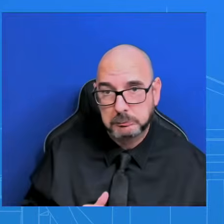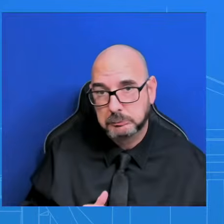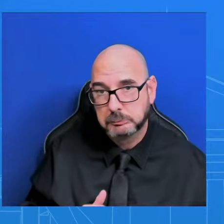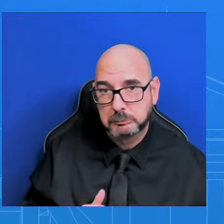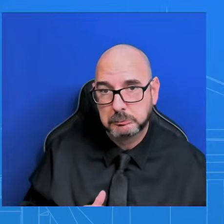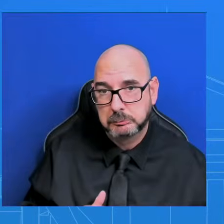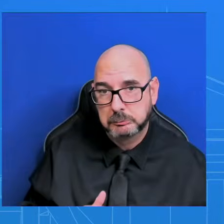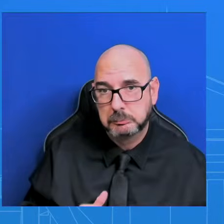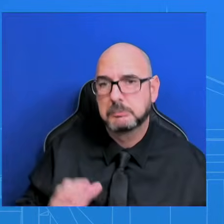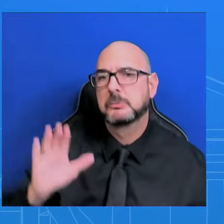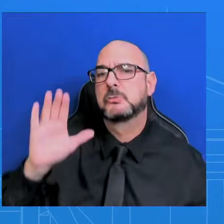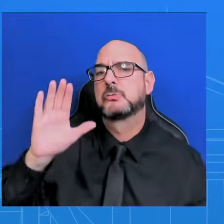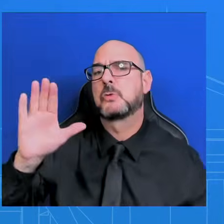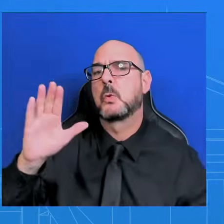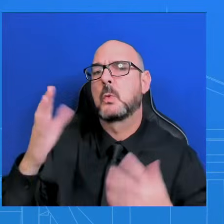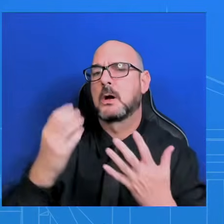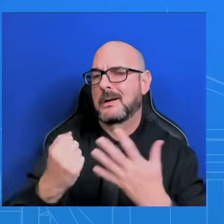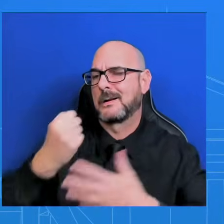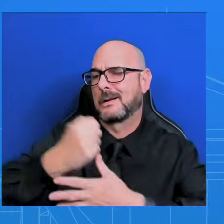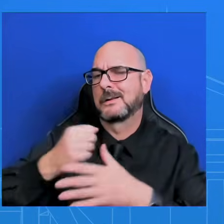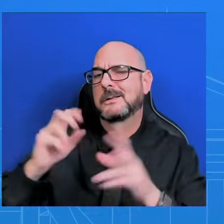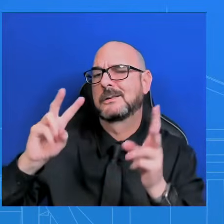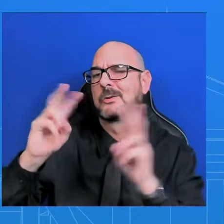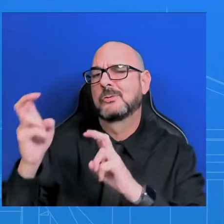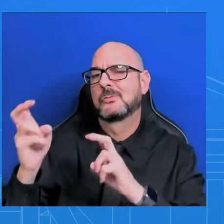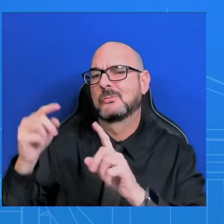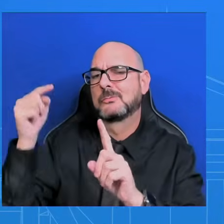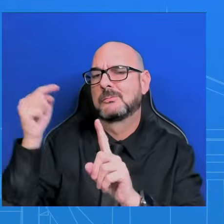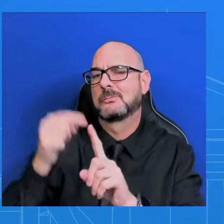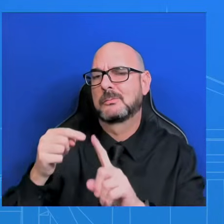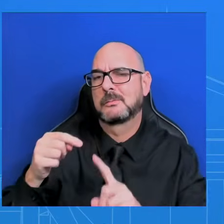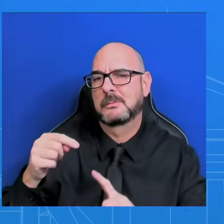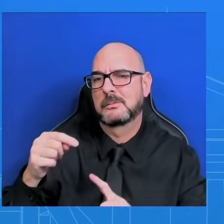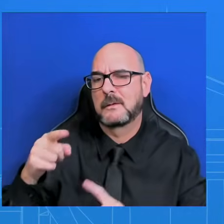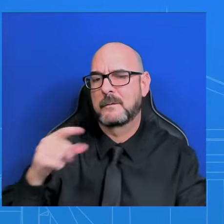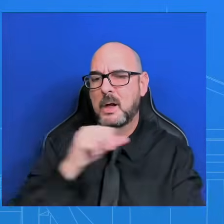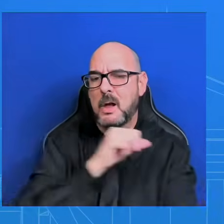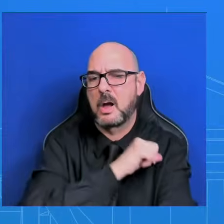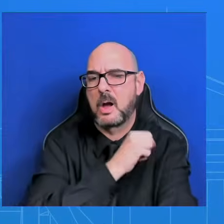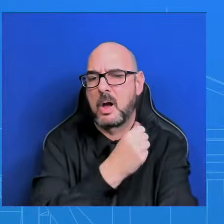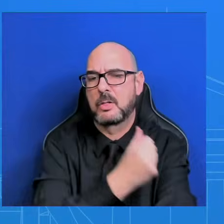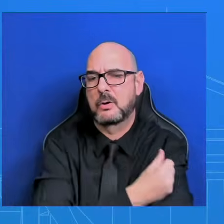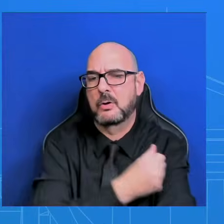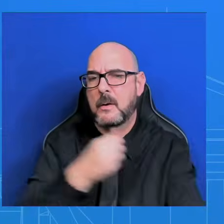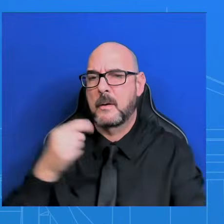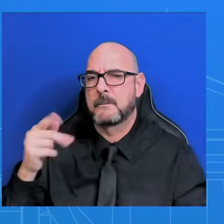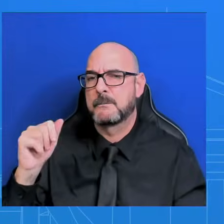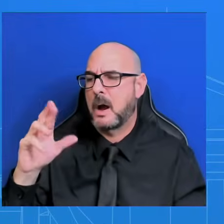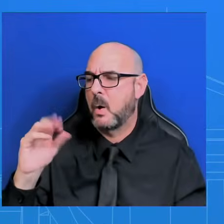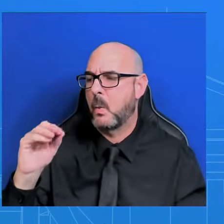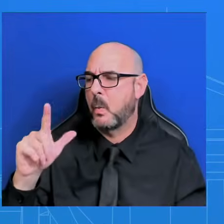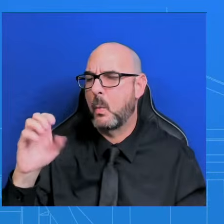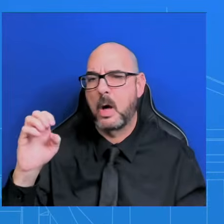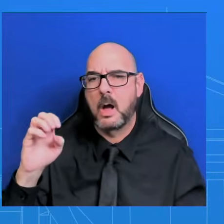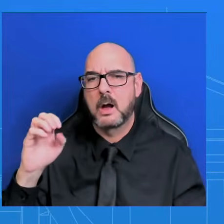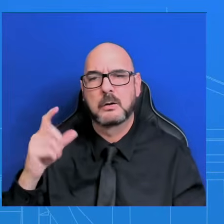I wondered if there were any more concessions being made or -- like, what's happening? Ms. Jean-Pierre: So, for the past several months,